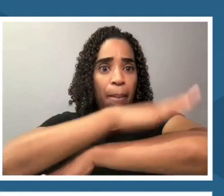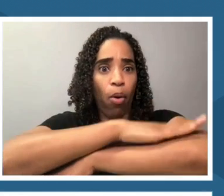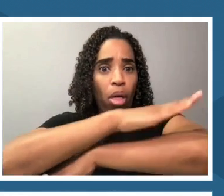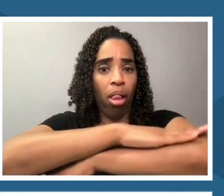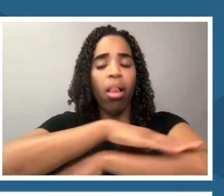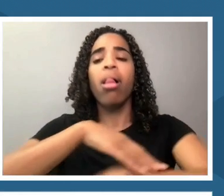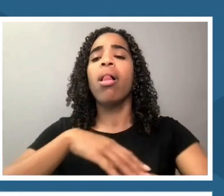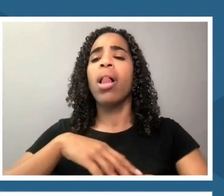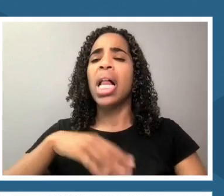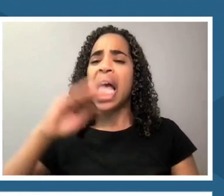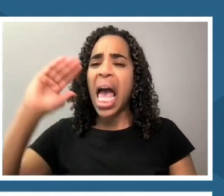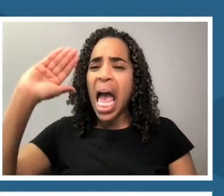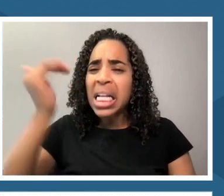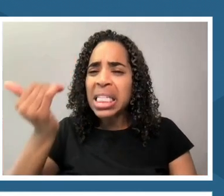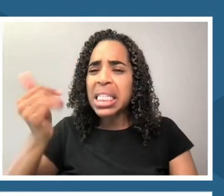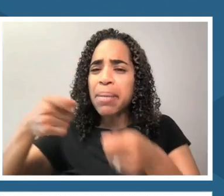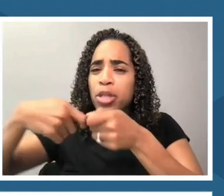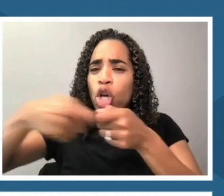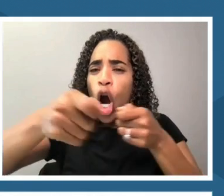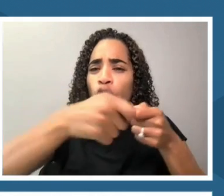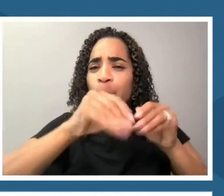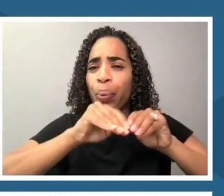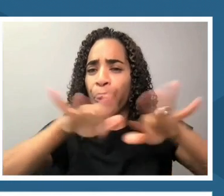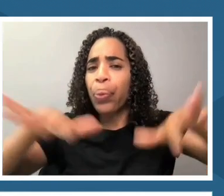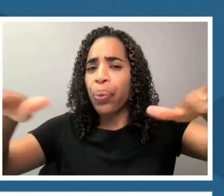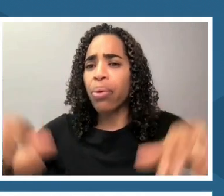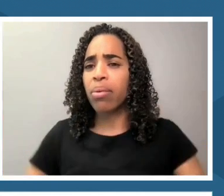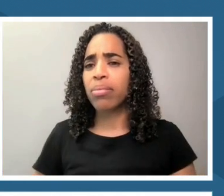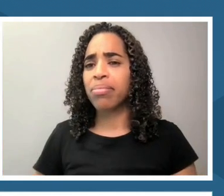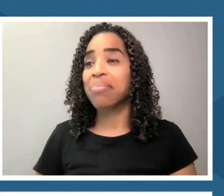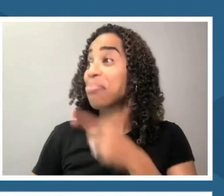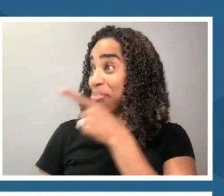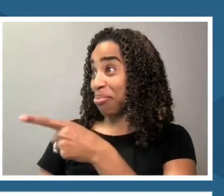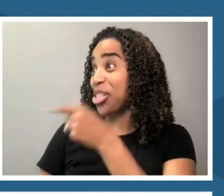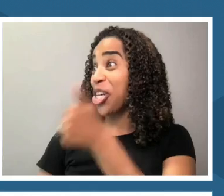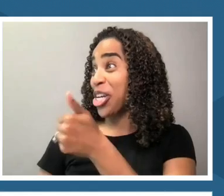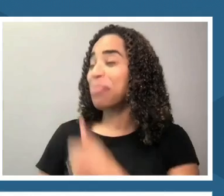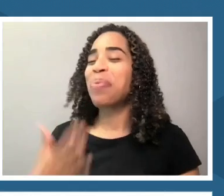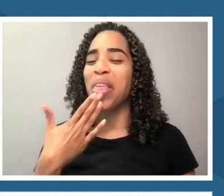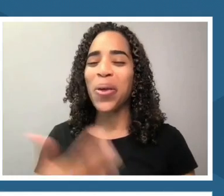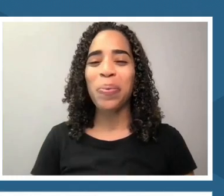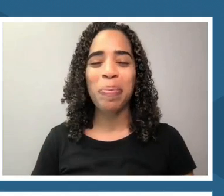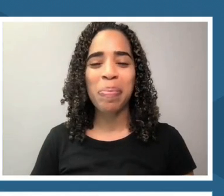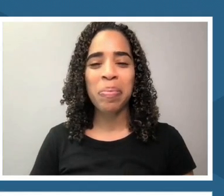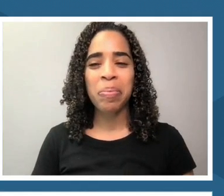playing cards scattered about those are good observations thank you tk